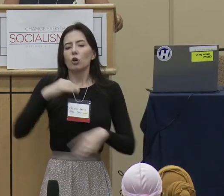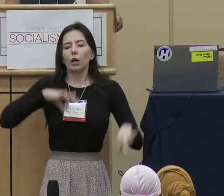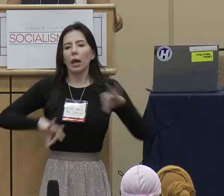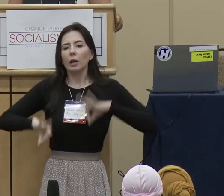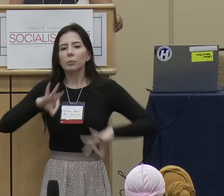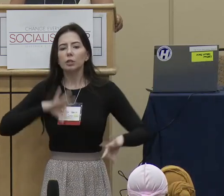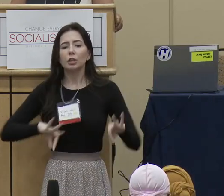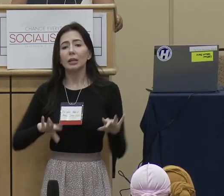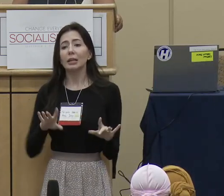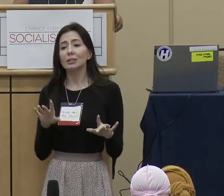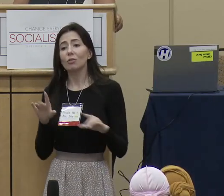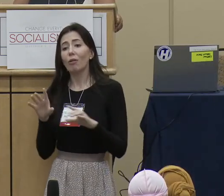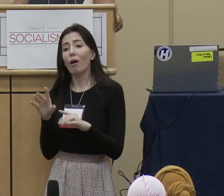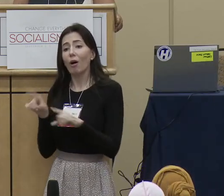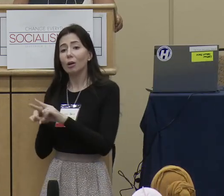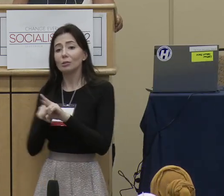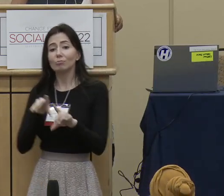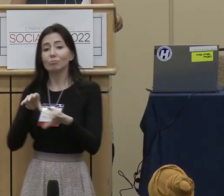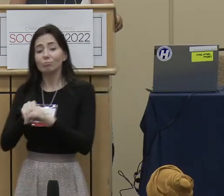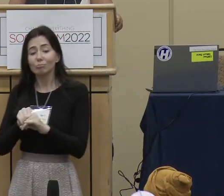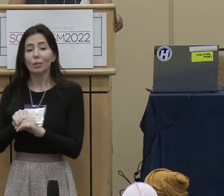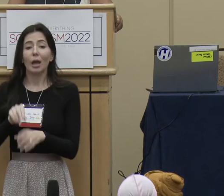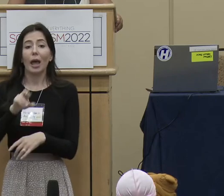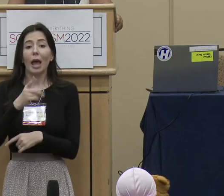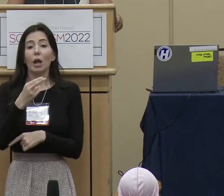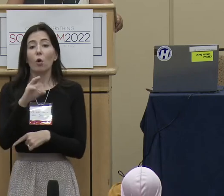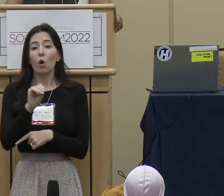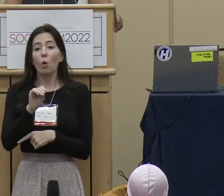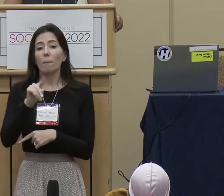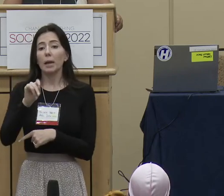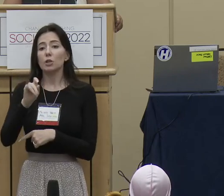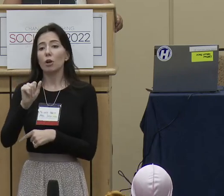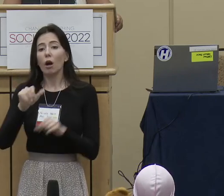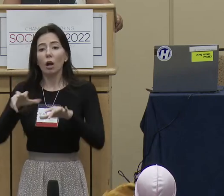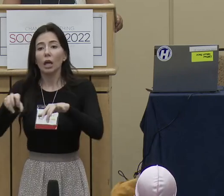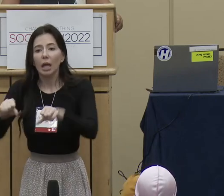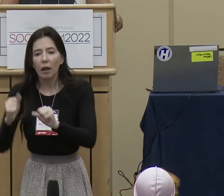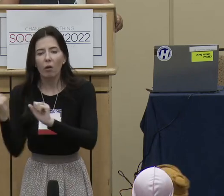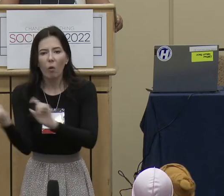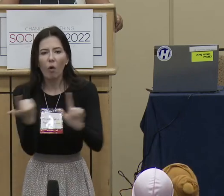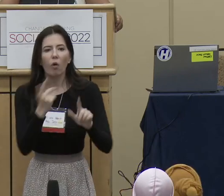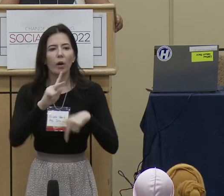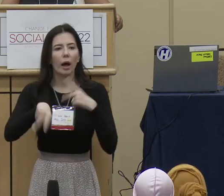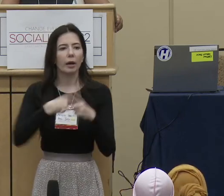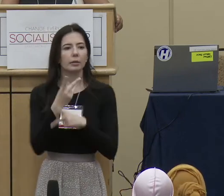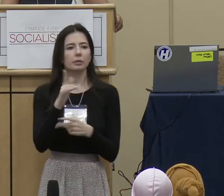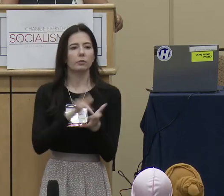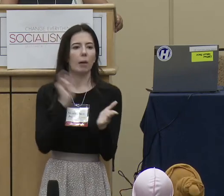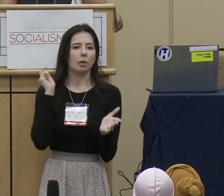again, the fight against racial capitalism is part and parcel of the fight against racism , heteropatriarchy, and all forms